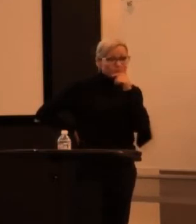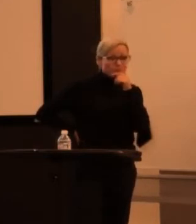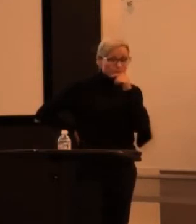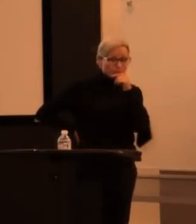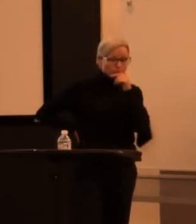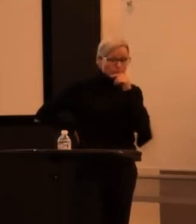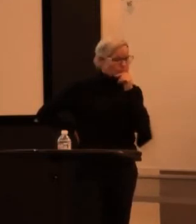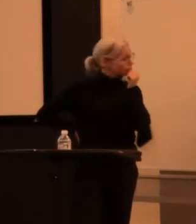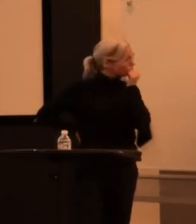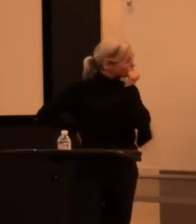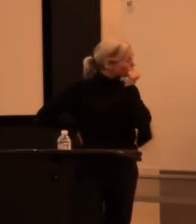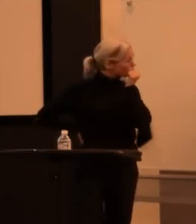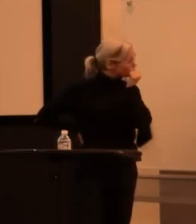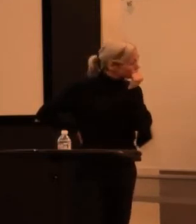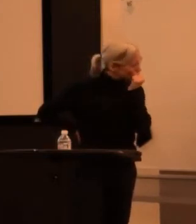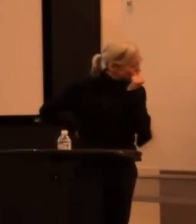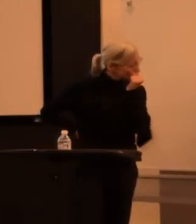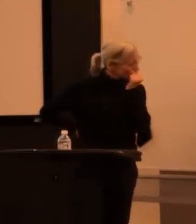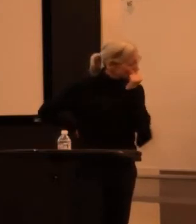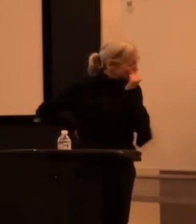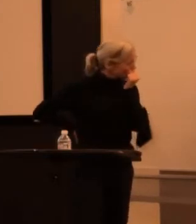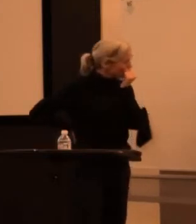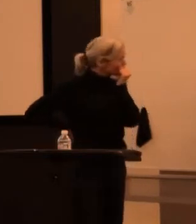on the original product that qualifies for that patent?